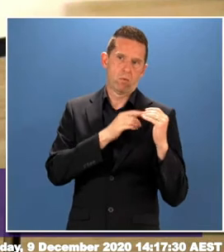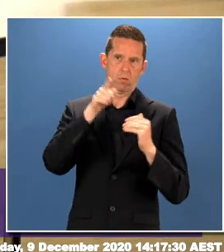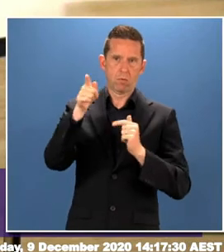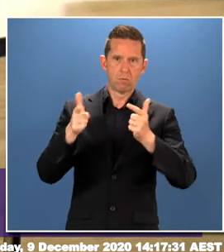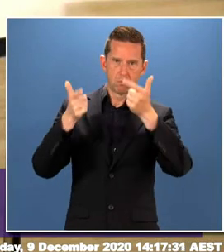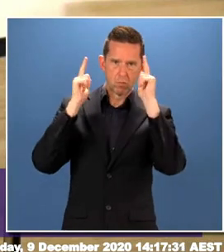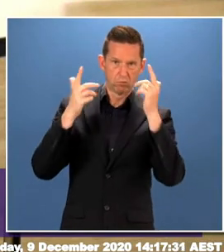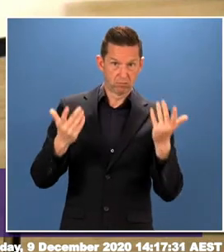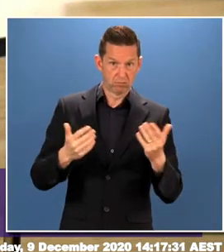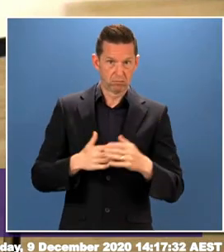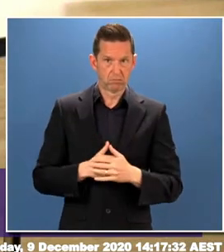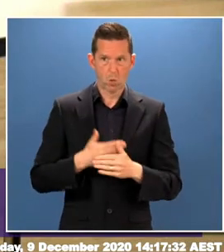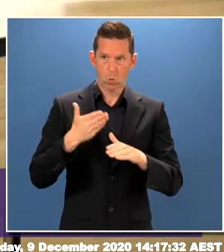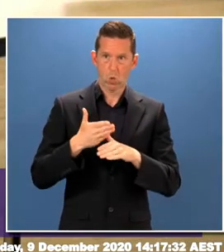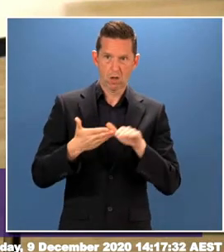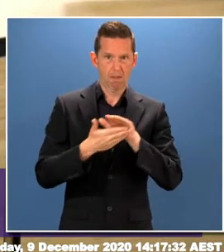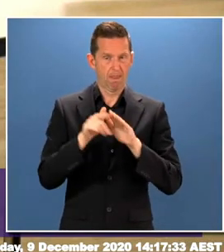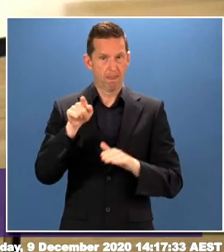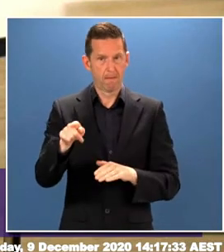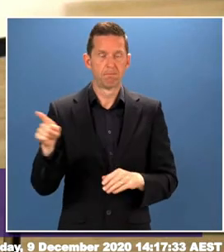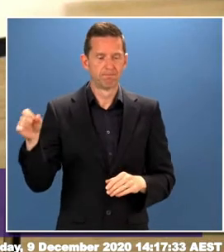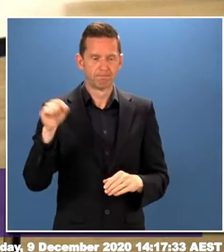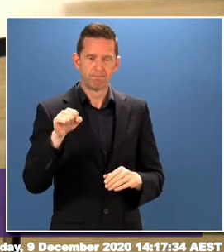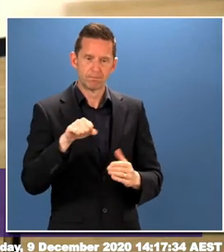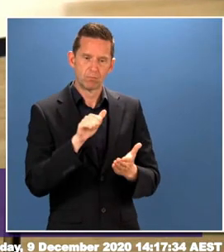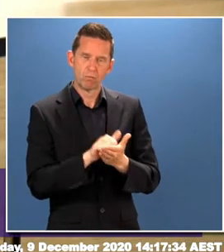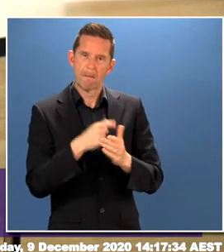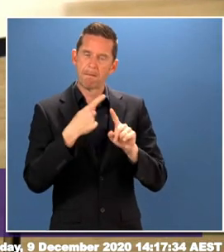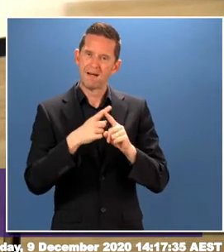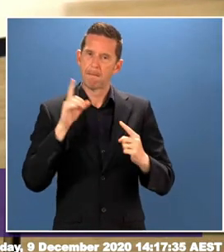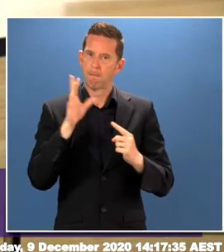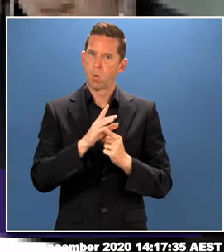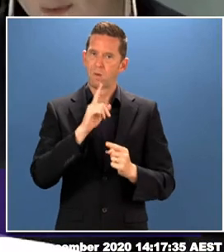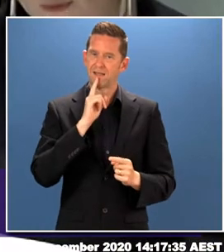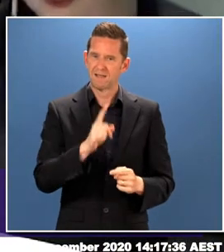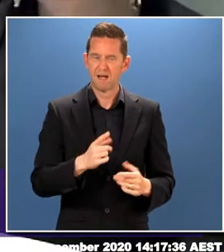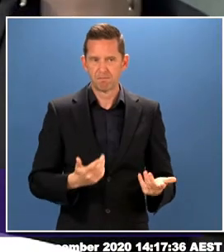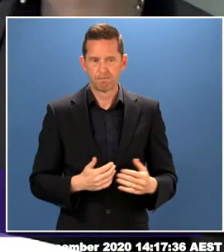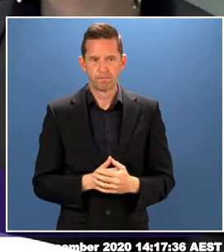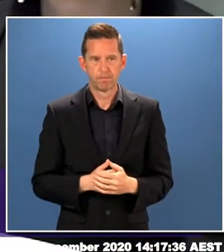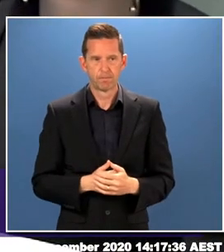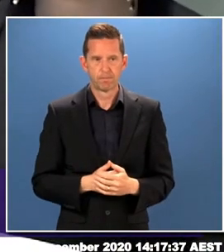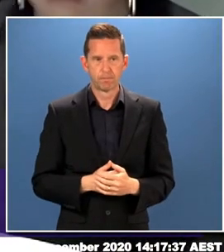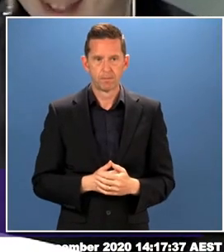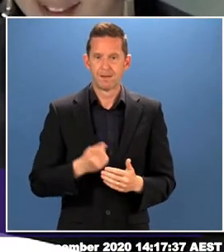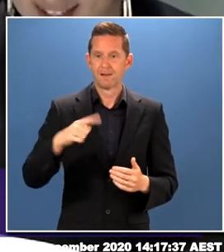Absolutely, that's correct. I think it's important to say also that people don't always have the capacity